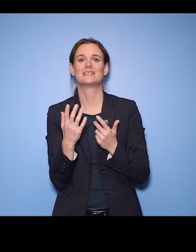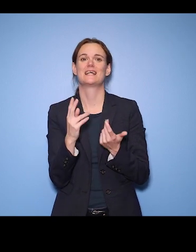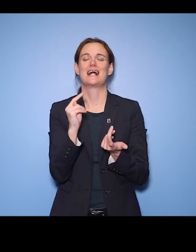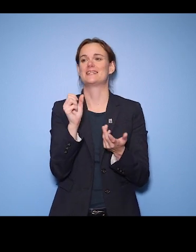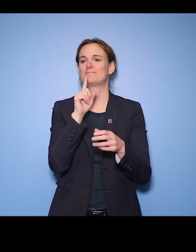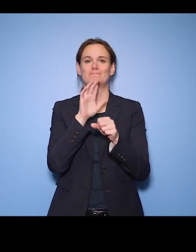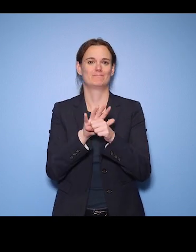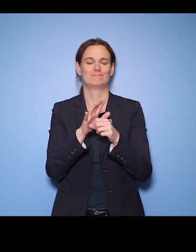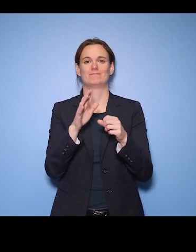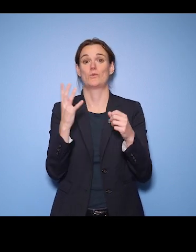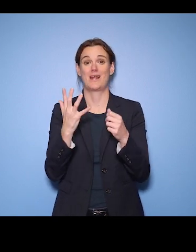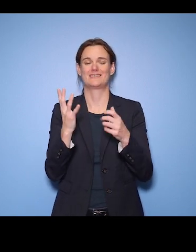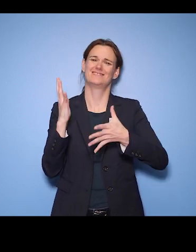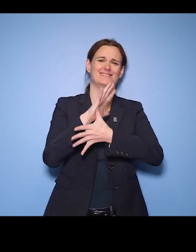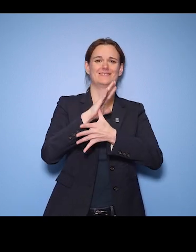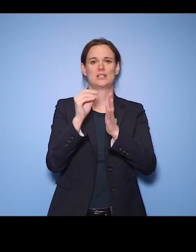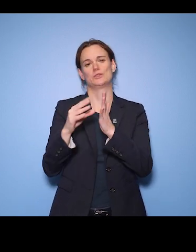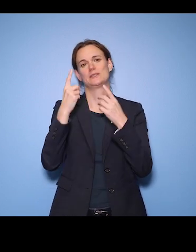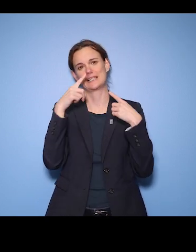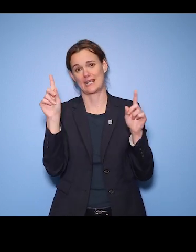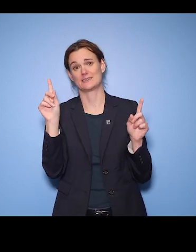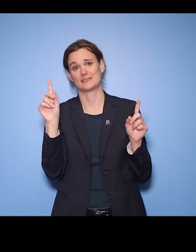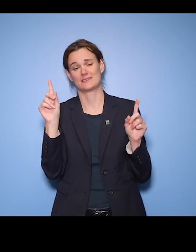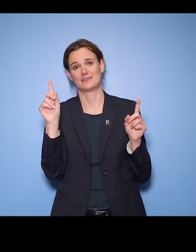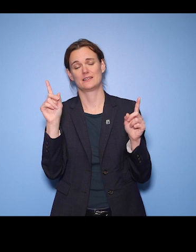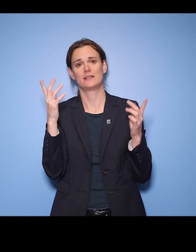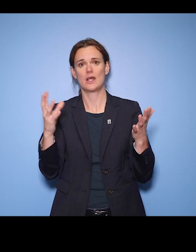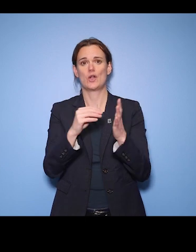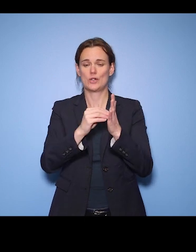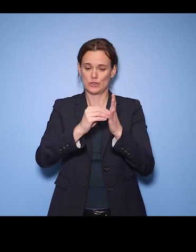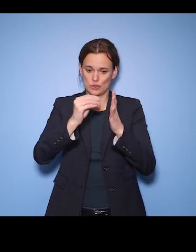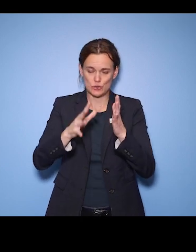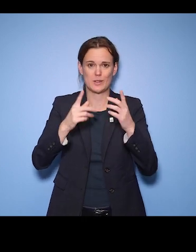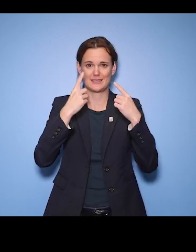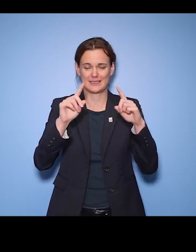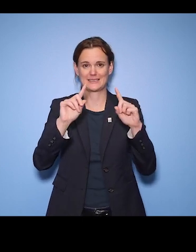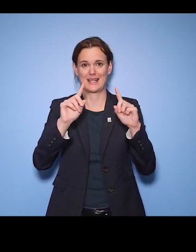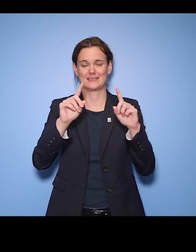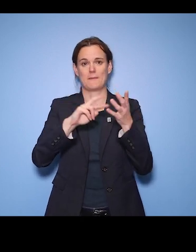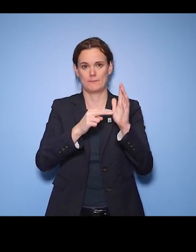NSCC are its commitment to student success. The belief that student success is the colleges